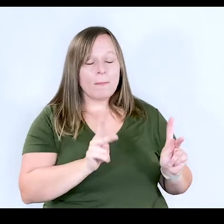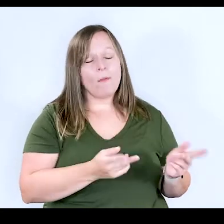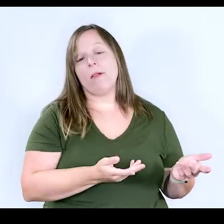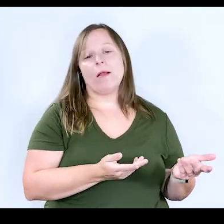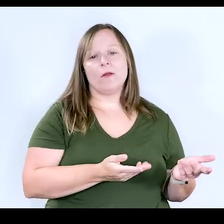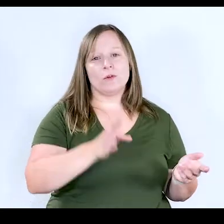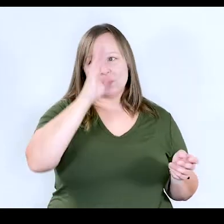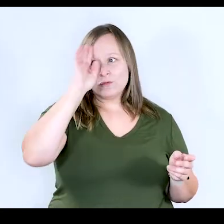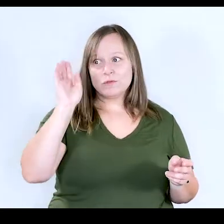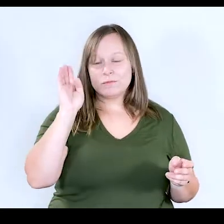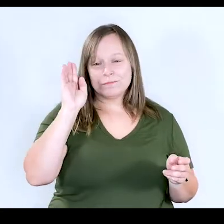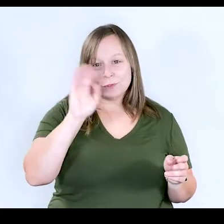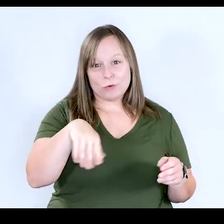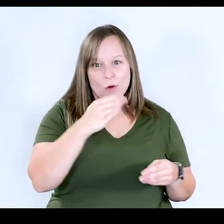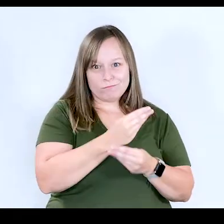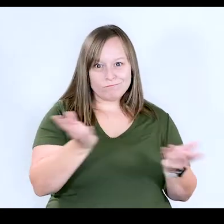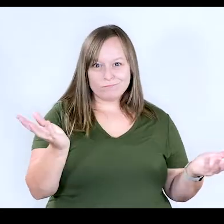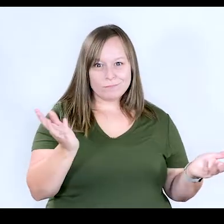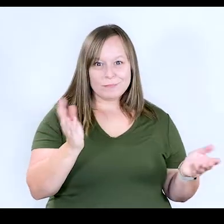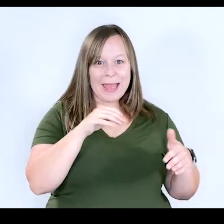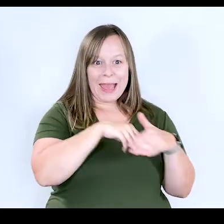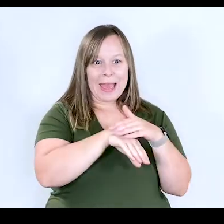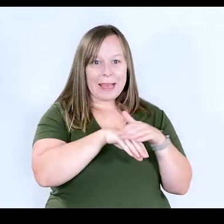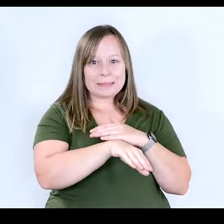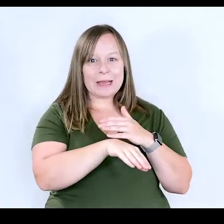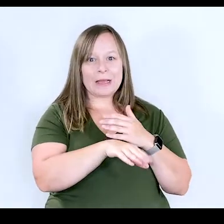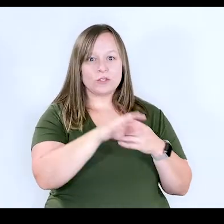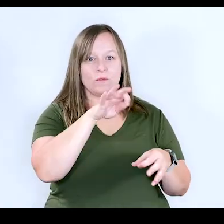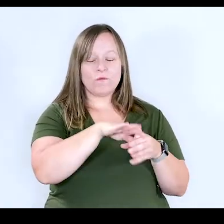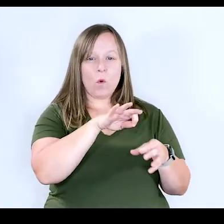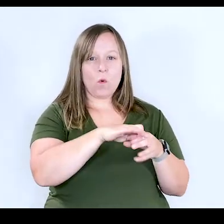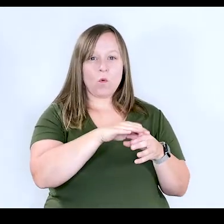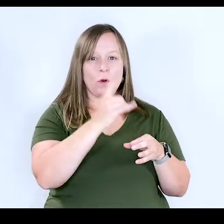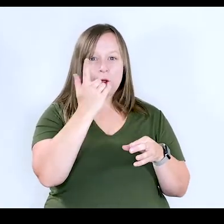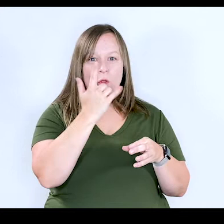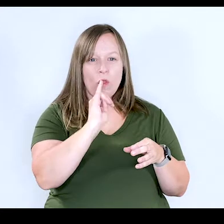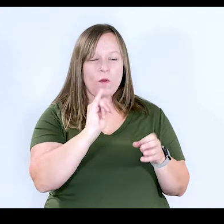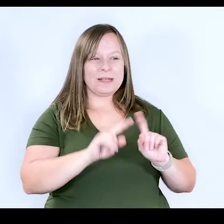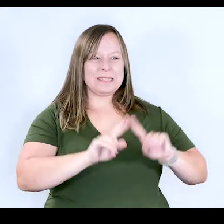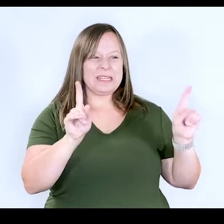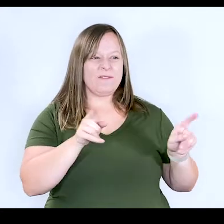And as you all know that the access to voting looks like a lot of different things